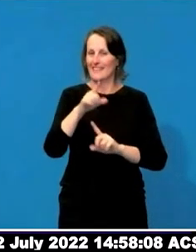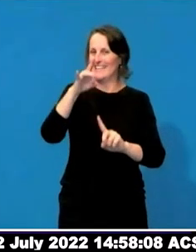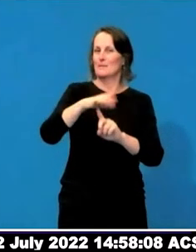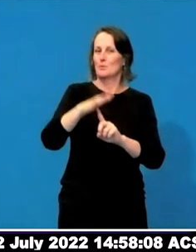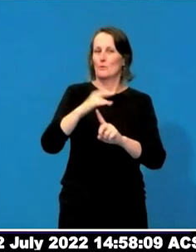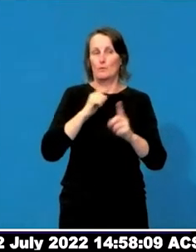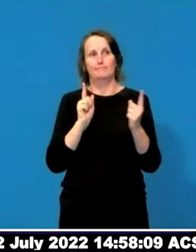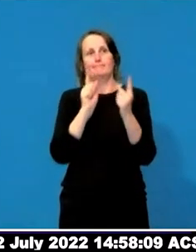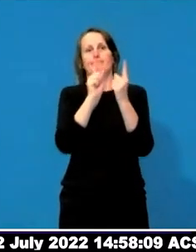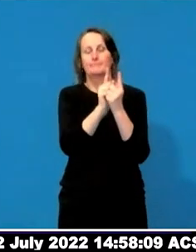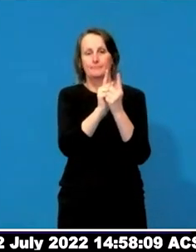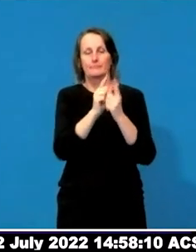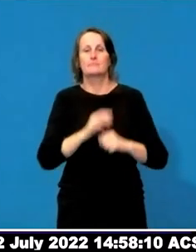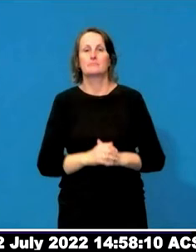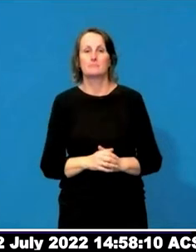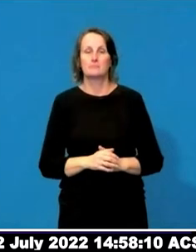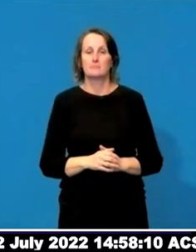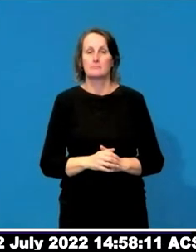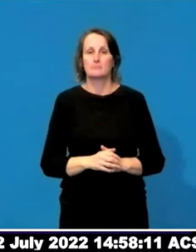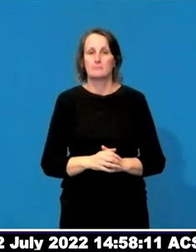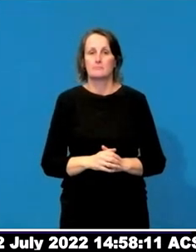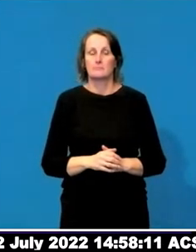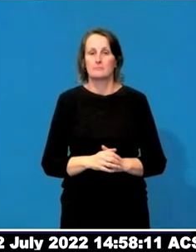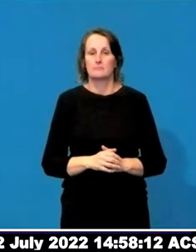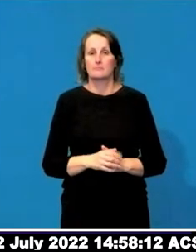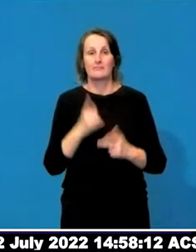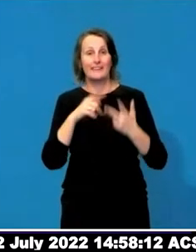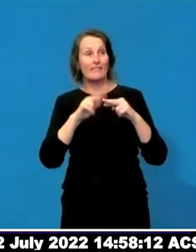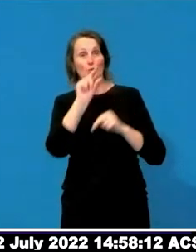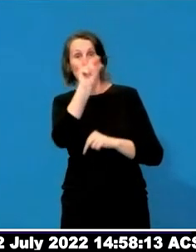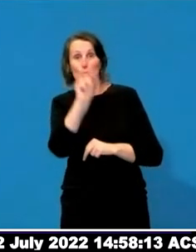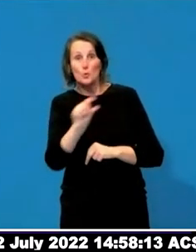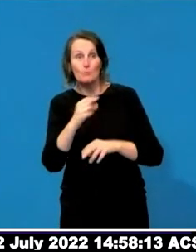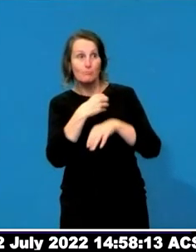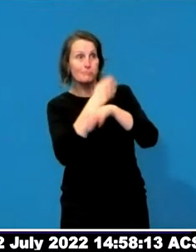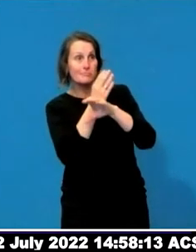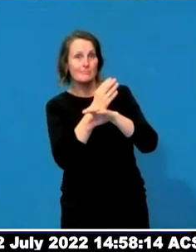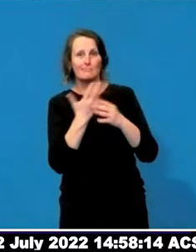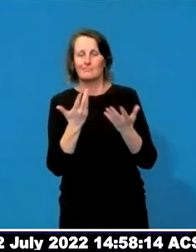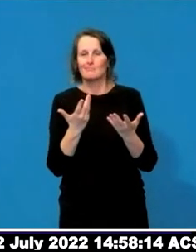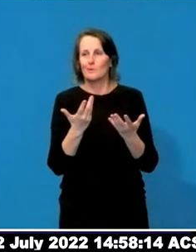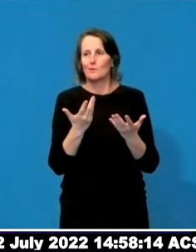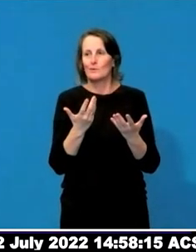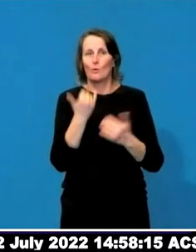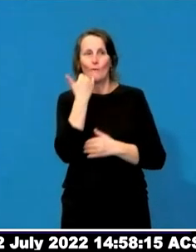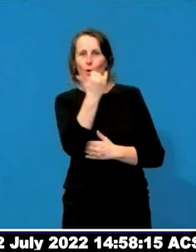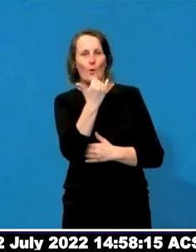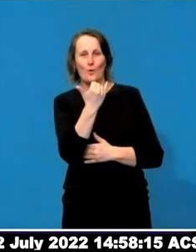that you're never going to see or hear via a Zoom conversation or phone consult.